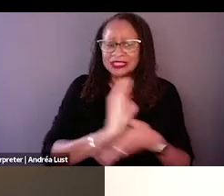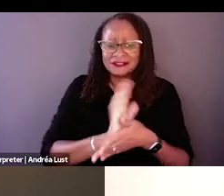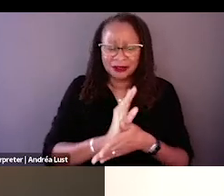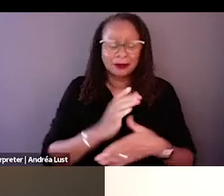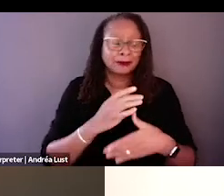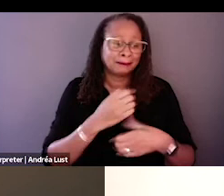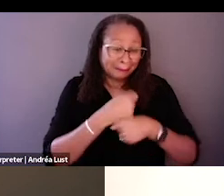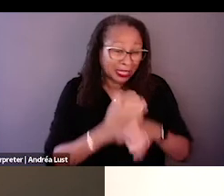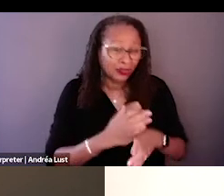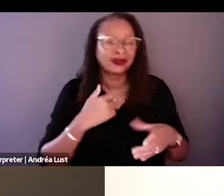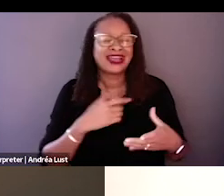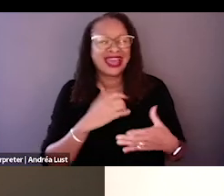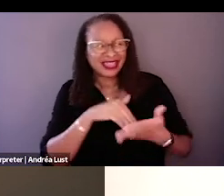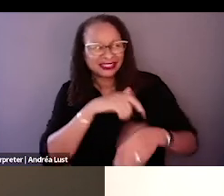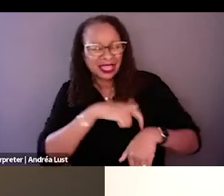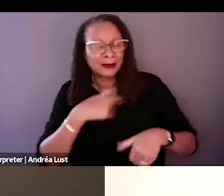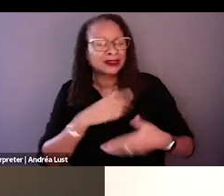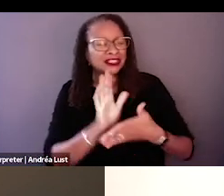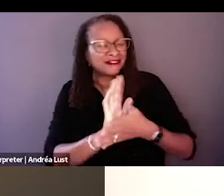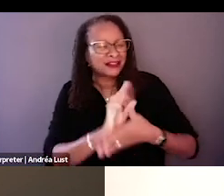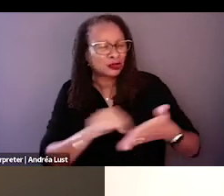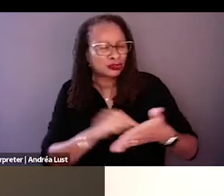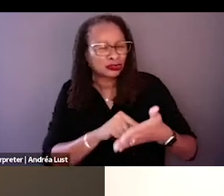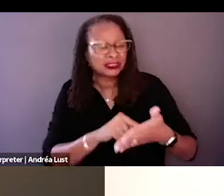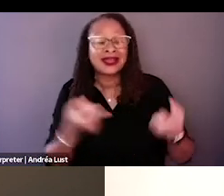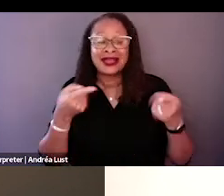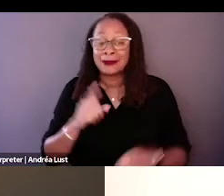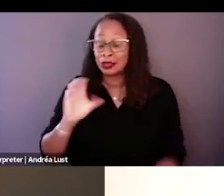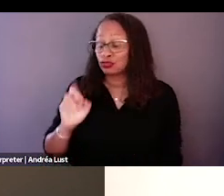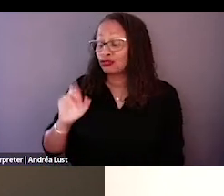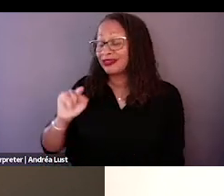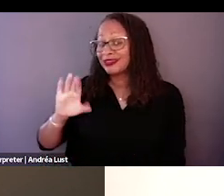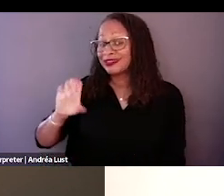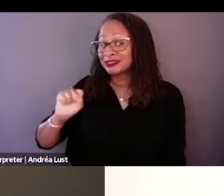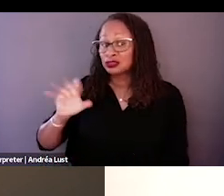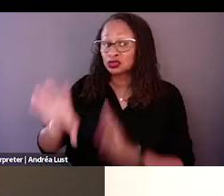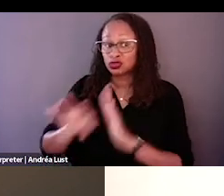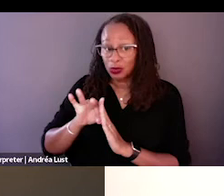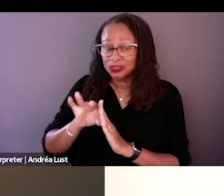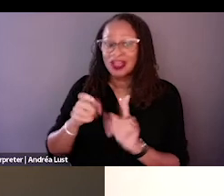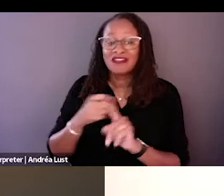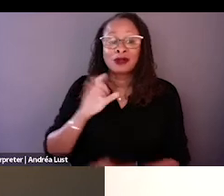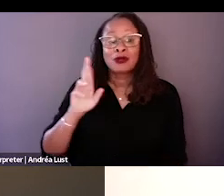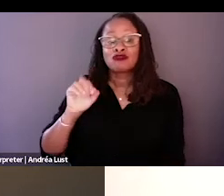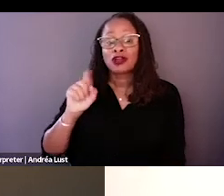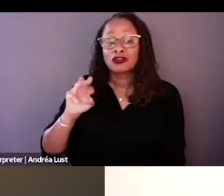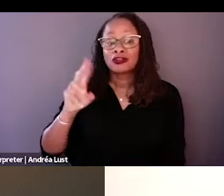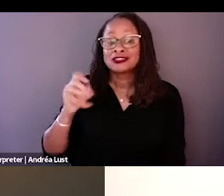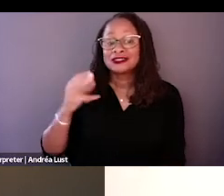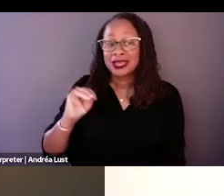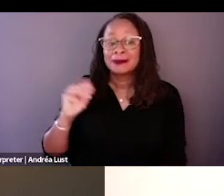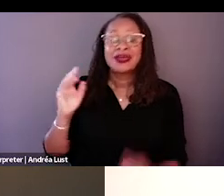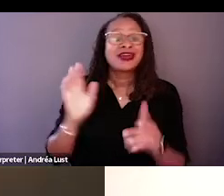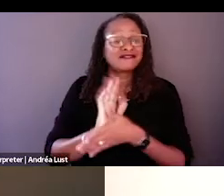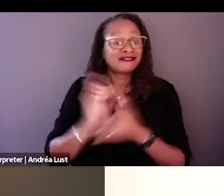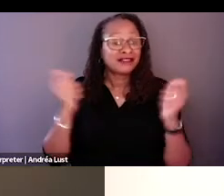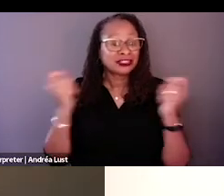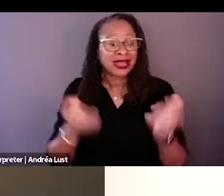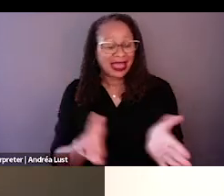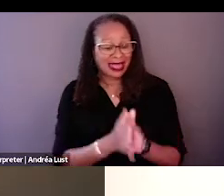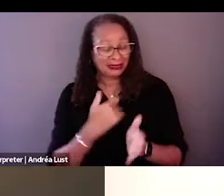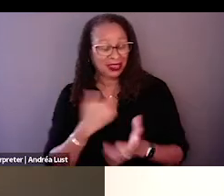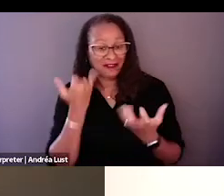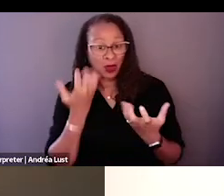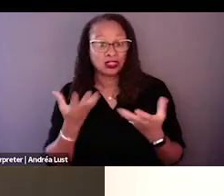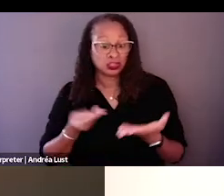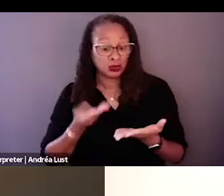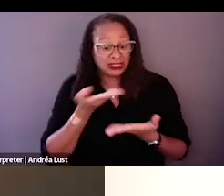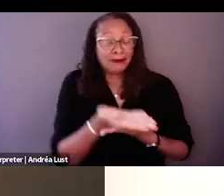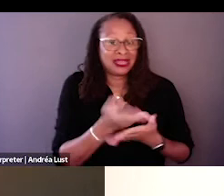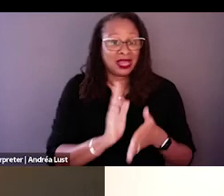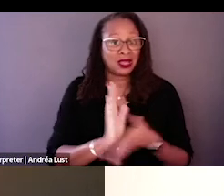Bianca: Well, he's my husband, so that was quite -- that was quite easy to do when I told him